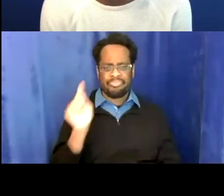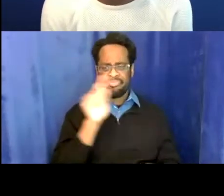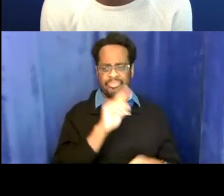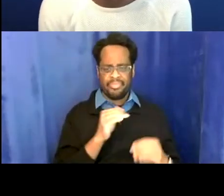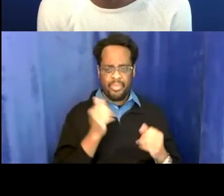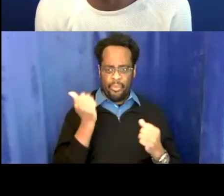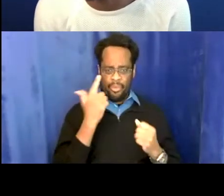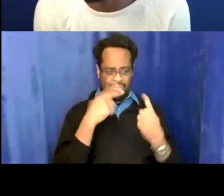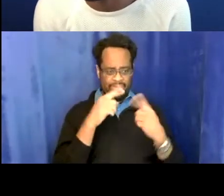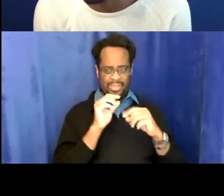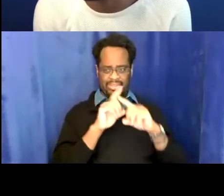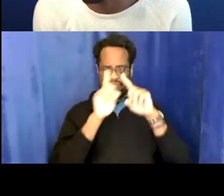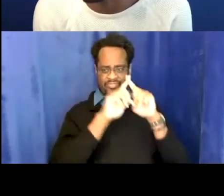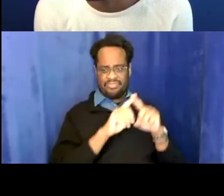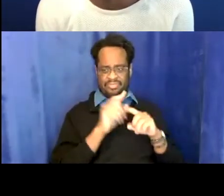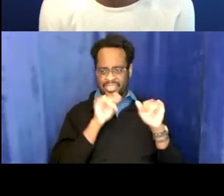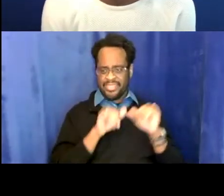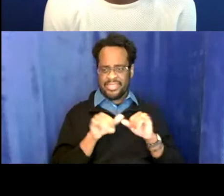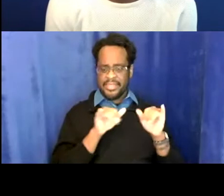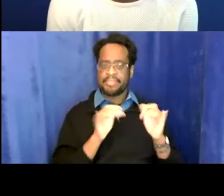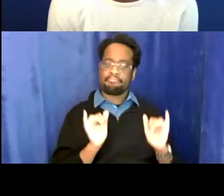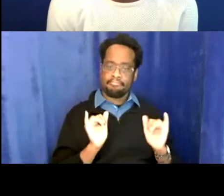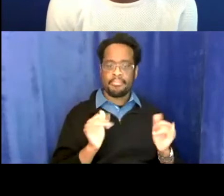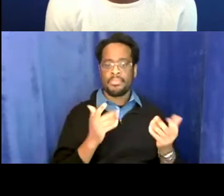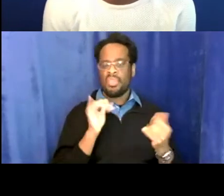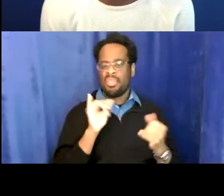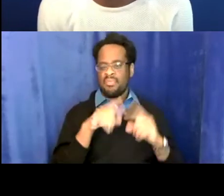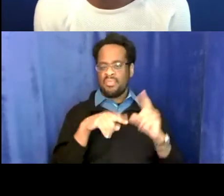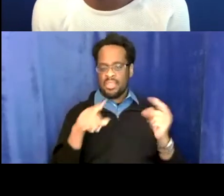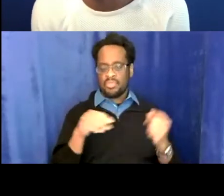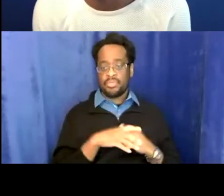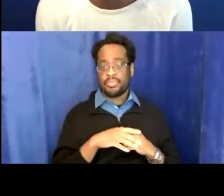hat- a birthday cap on. So you notice the different nuances and variations